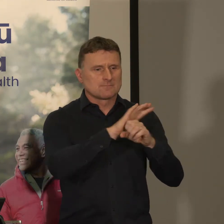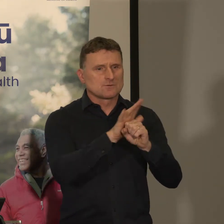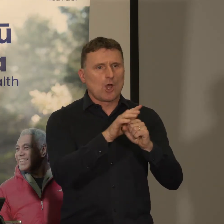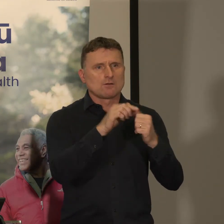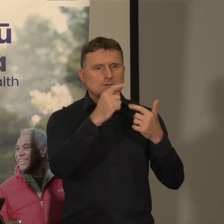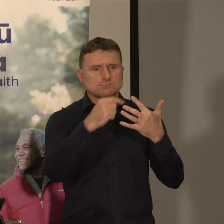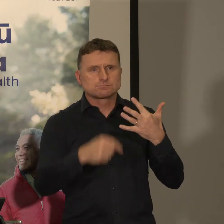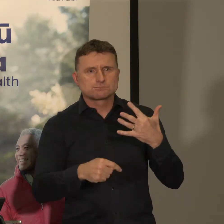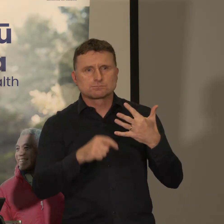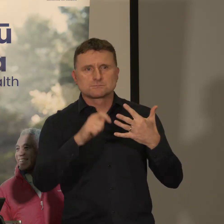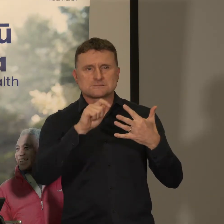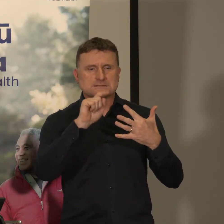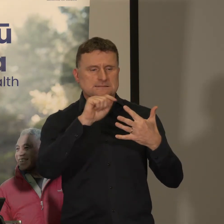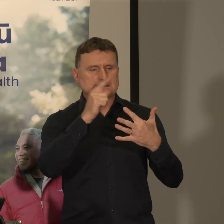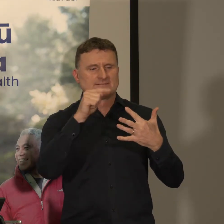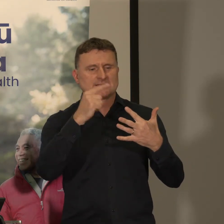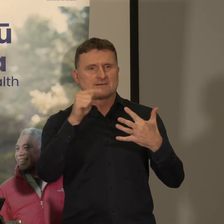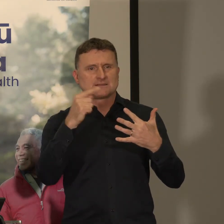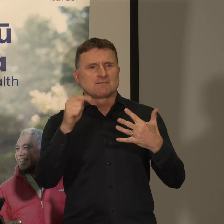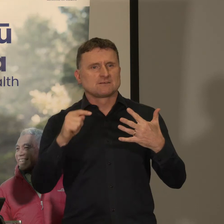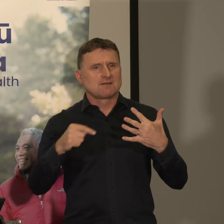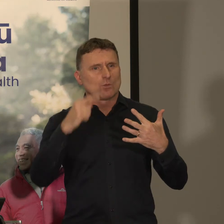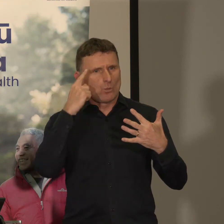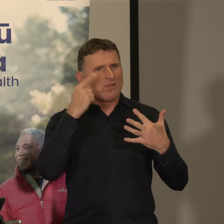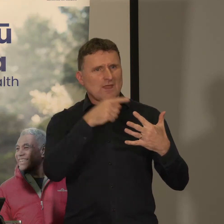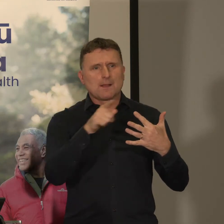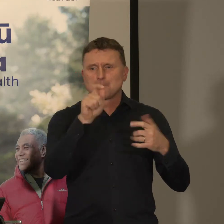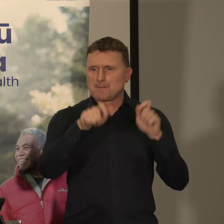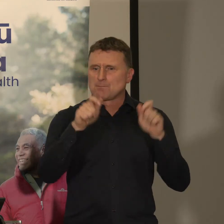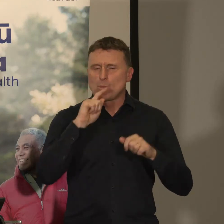week on the difficulty caused by the many variables, noting that while we can say they will almost certainly be a